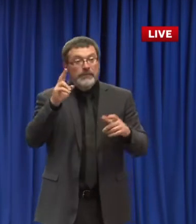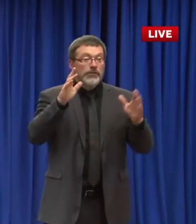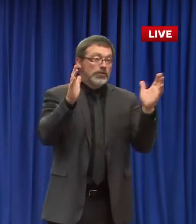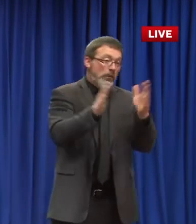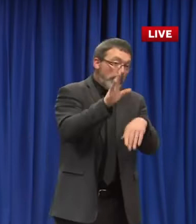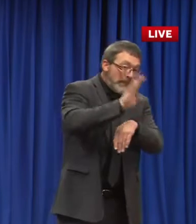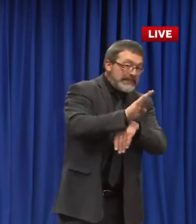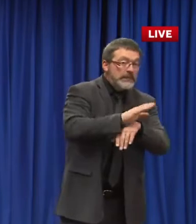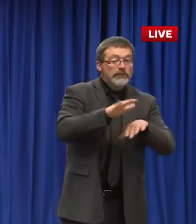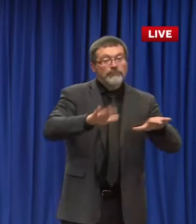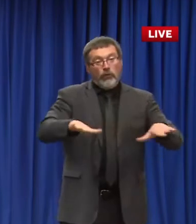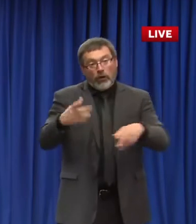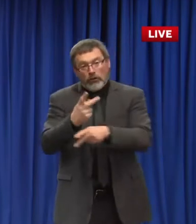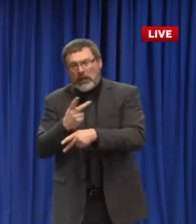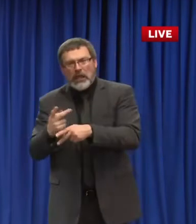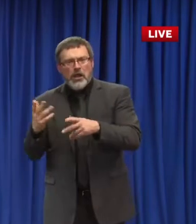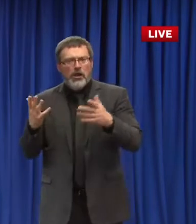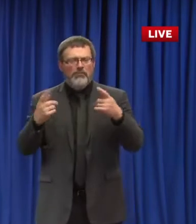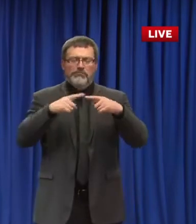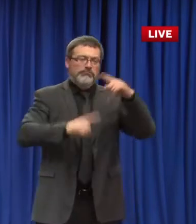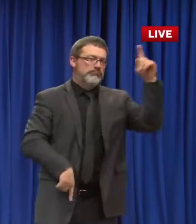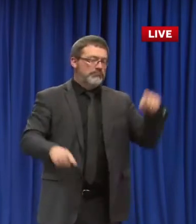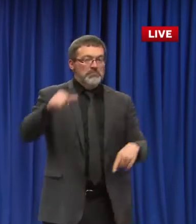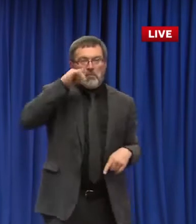THAT’S WHY WE’VE BEEN MOVING VERY VERY QUICKLY AND SO FAR.